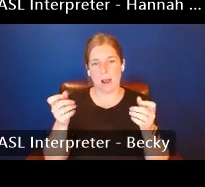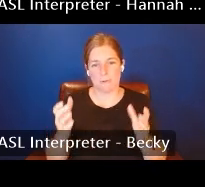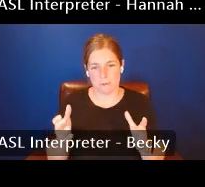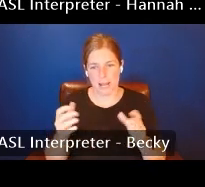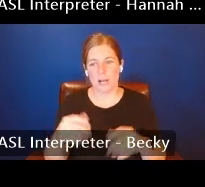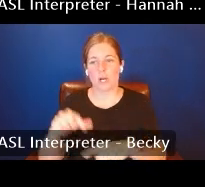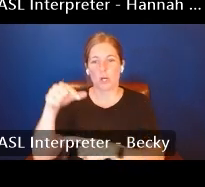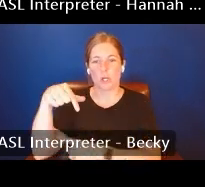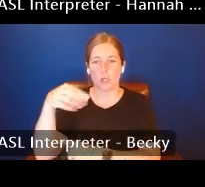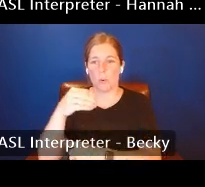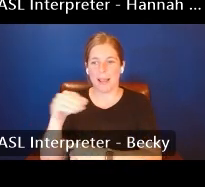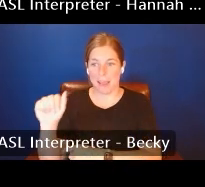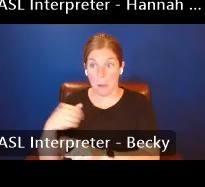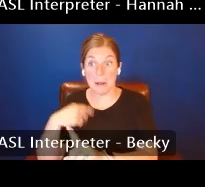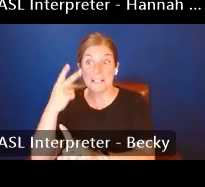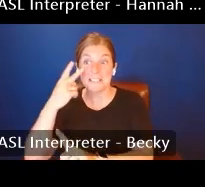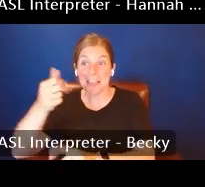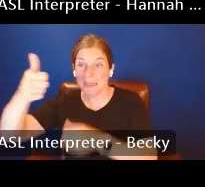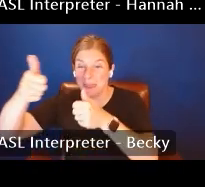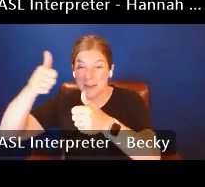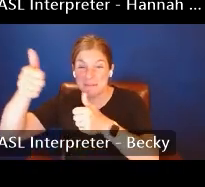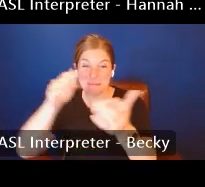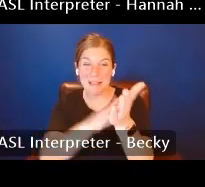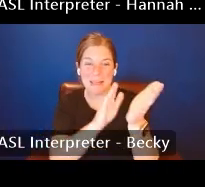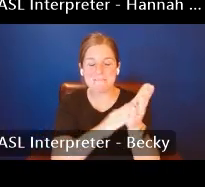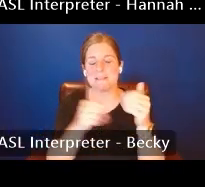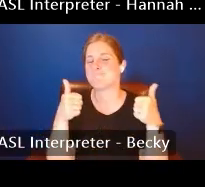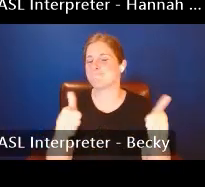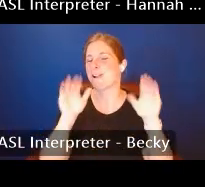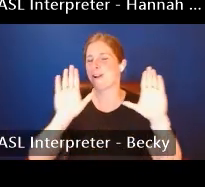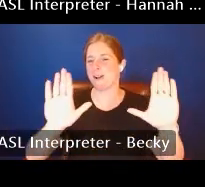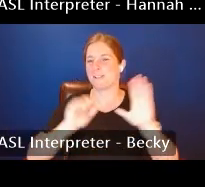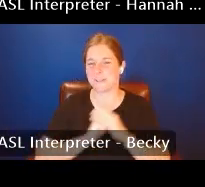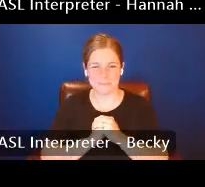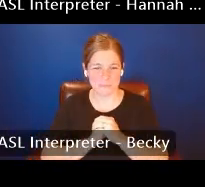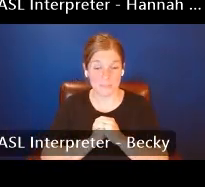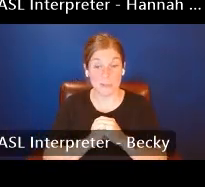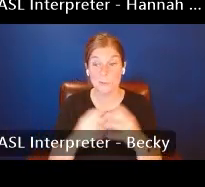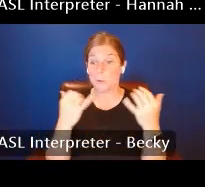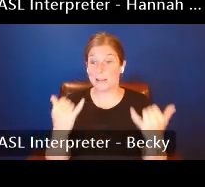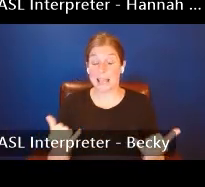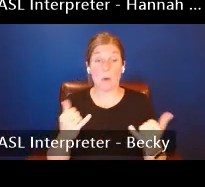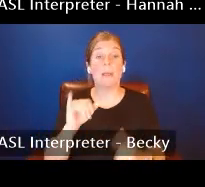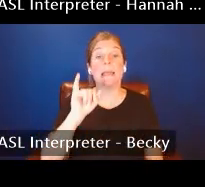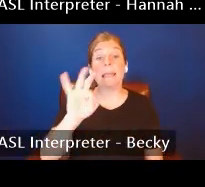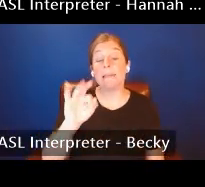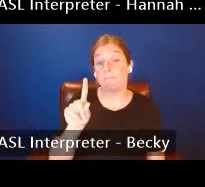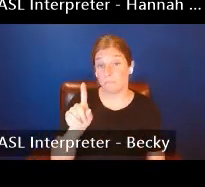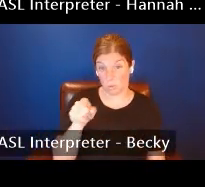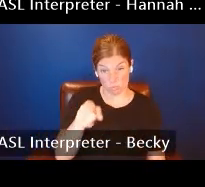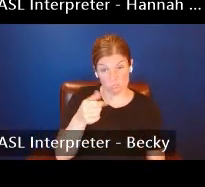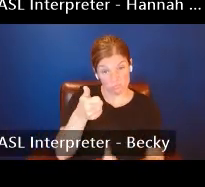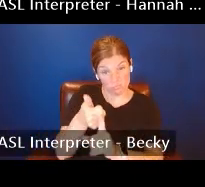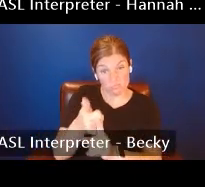Awesome. So what we would ask you to do is, if you have a question, you can ask it any time.